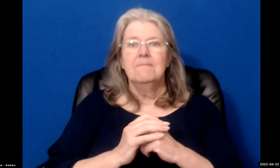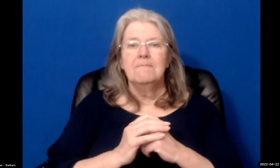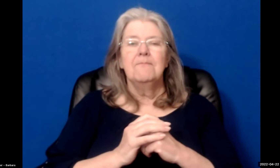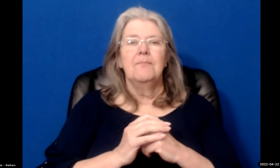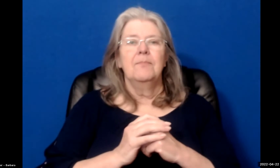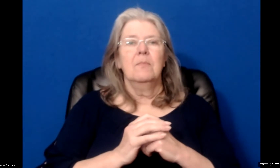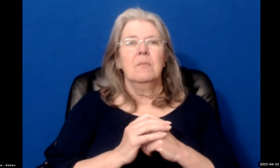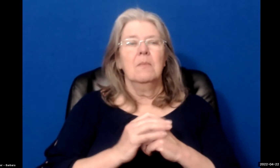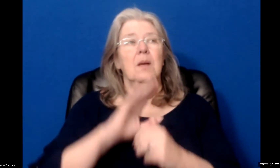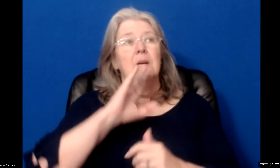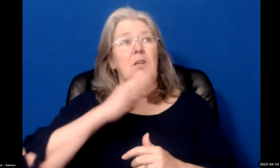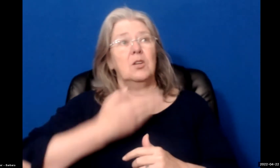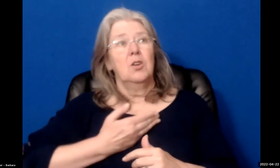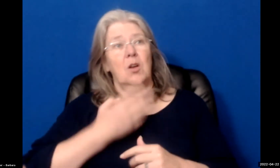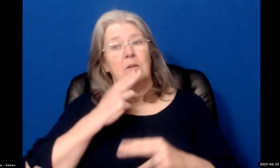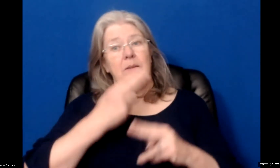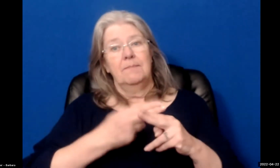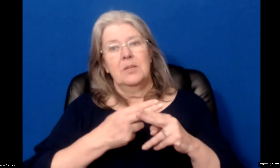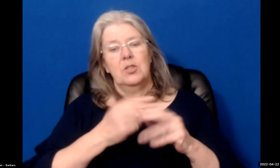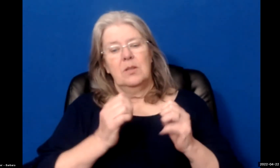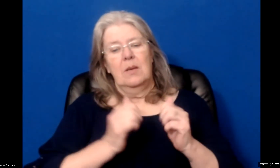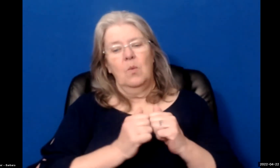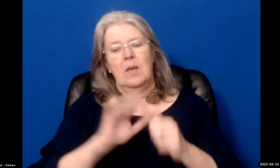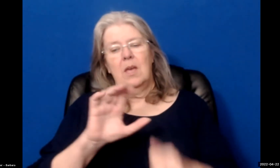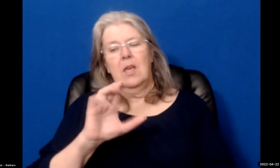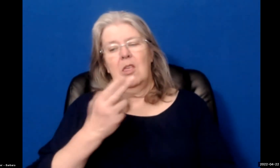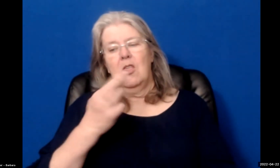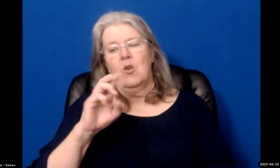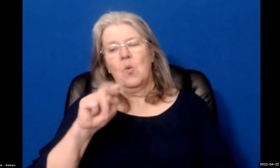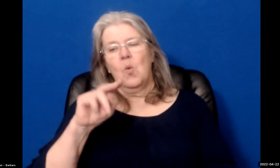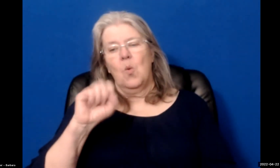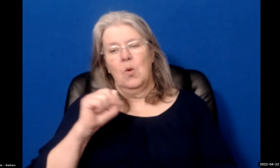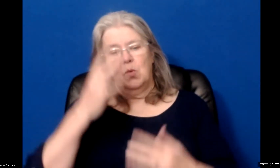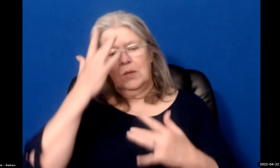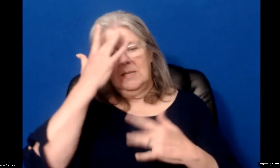with her Crohn's disease and about people, she was wondering if people cared about people